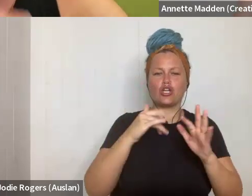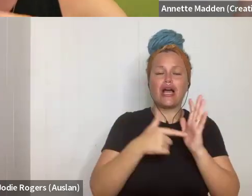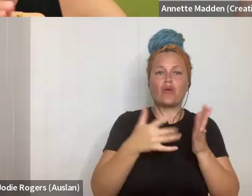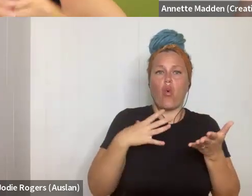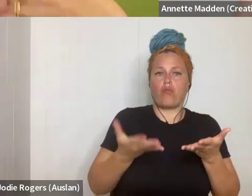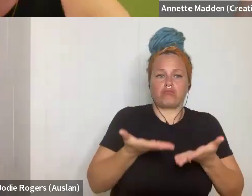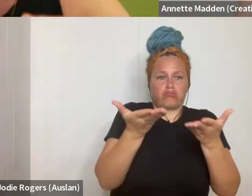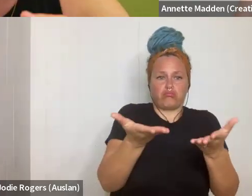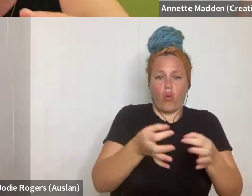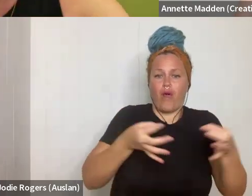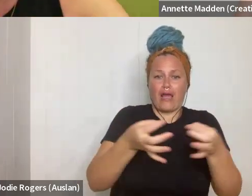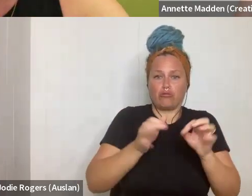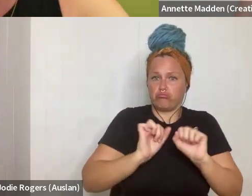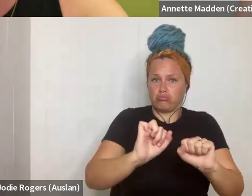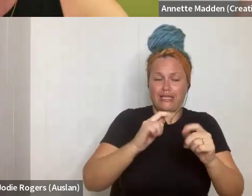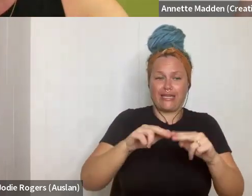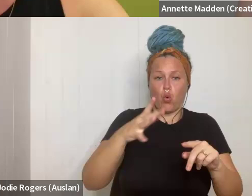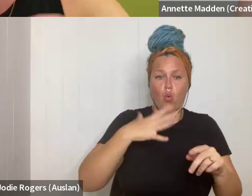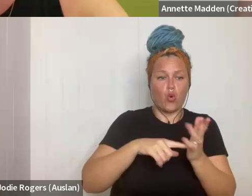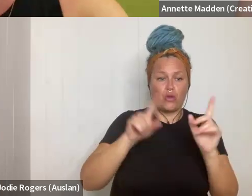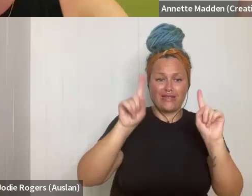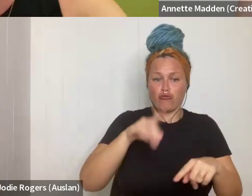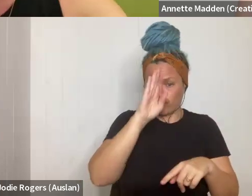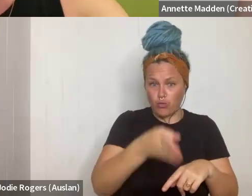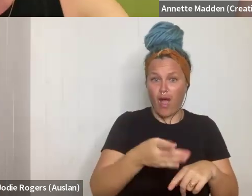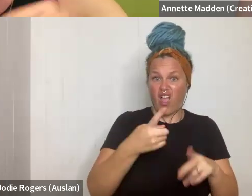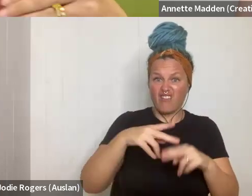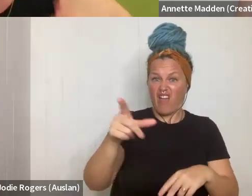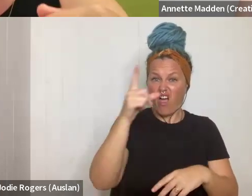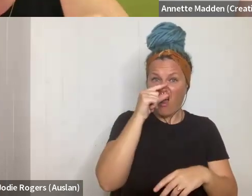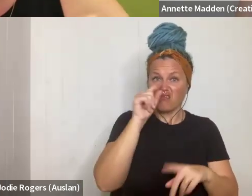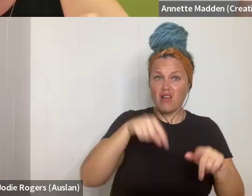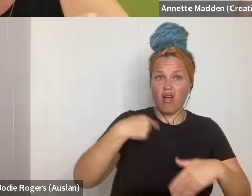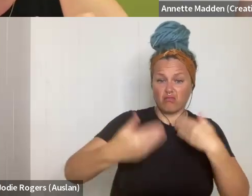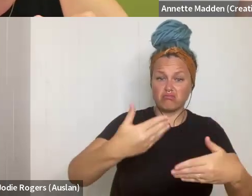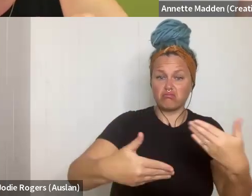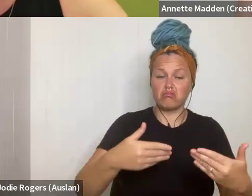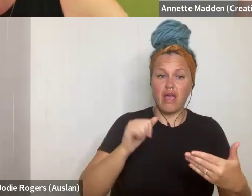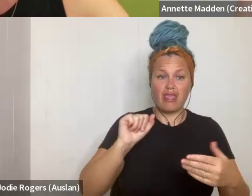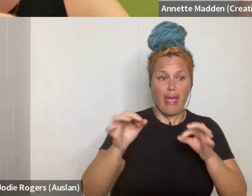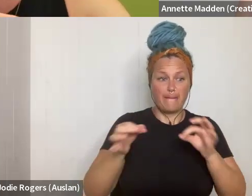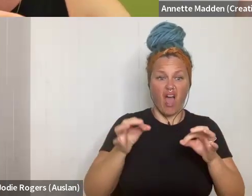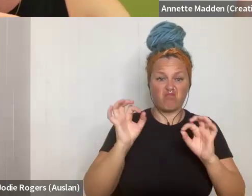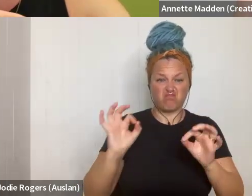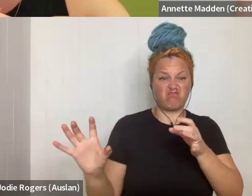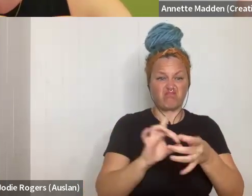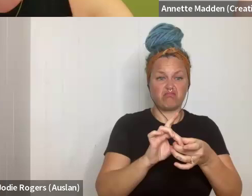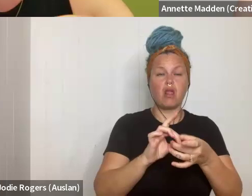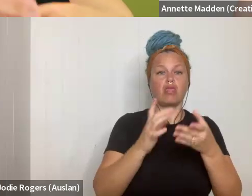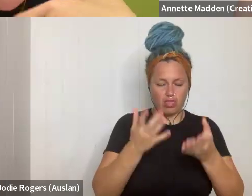If you are operating as a calendar year financial organisation, you can still start in July. It sounds a bit funny